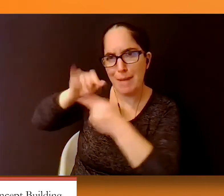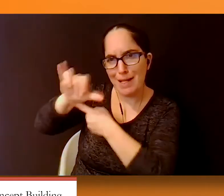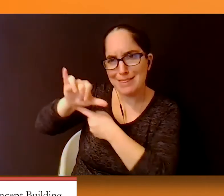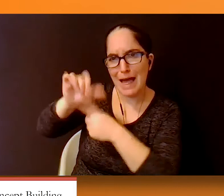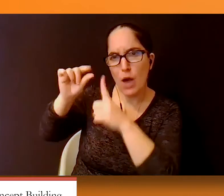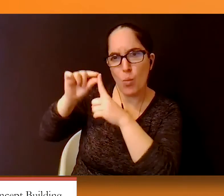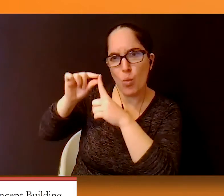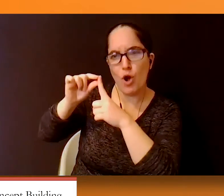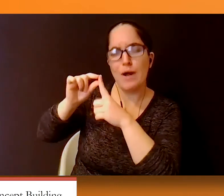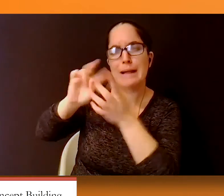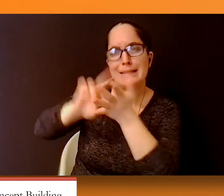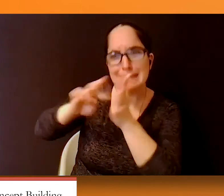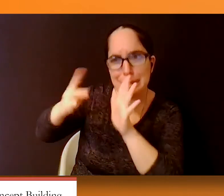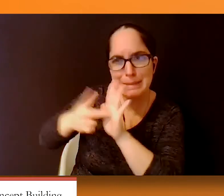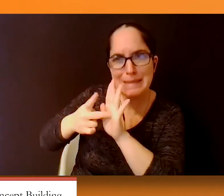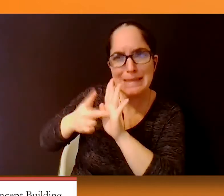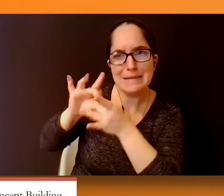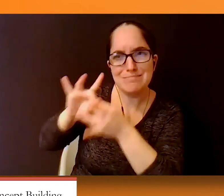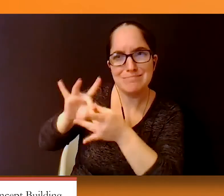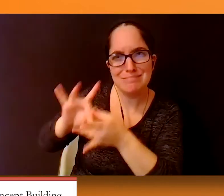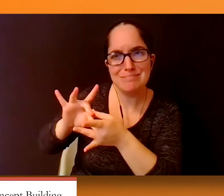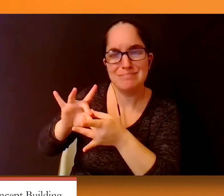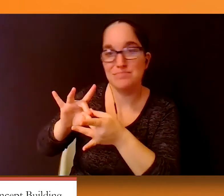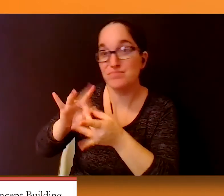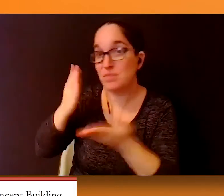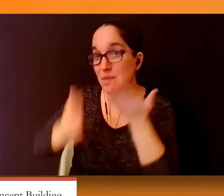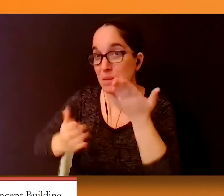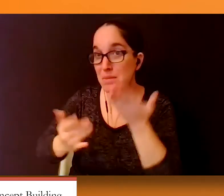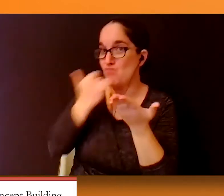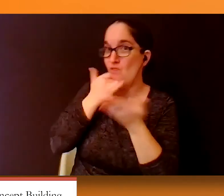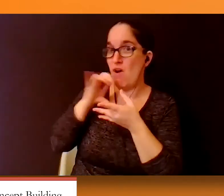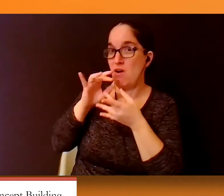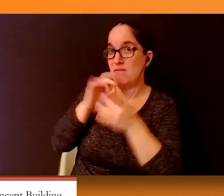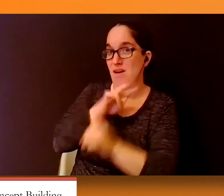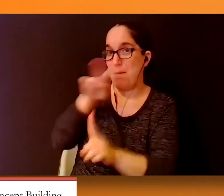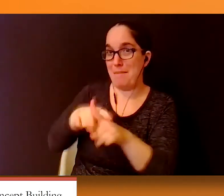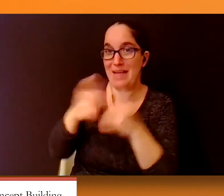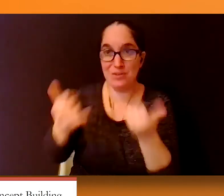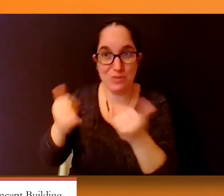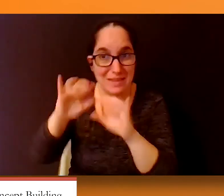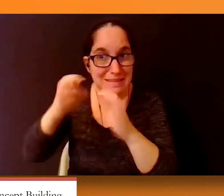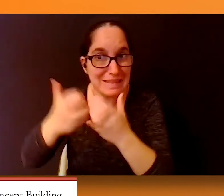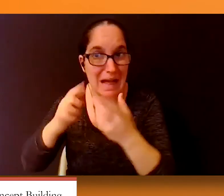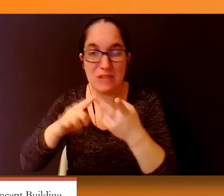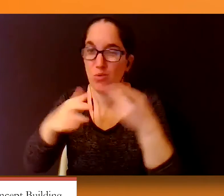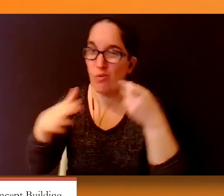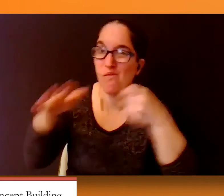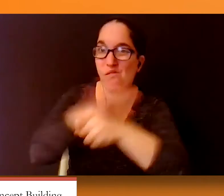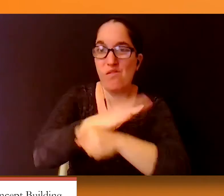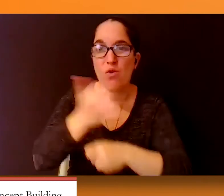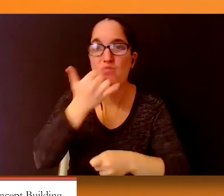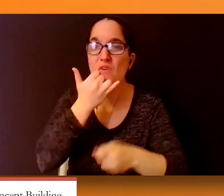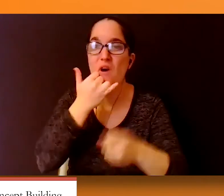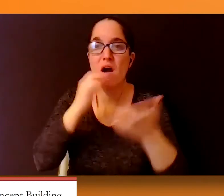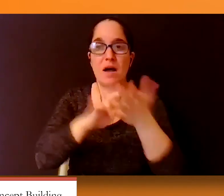maybe the wrong meaning for this class or the wrong--or the wrong meaning completely, but it could be that it's just the wrong meaning